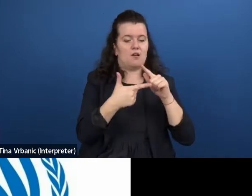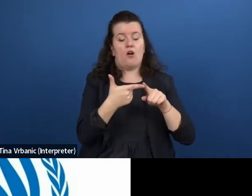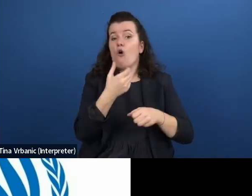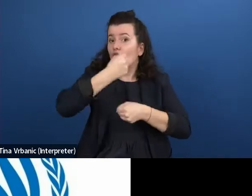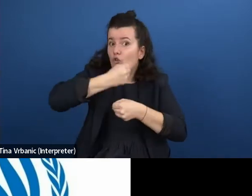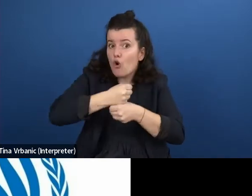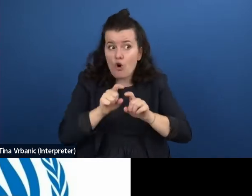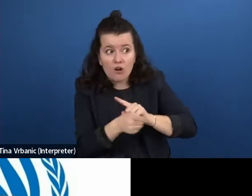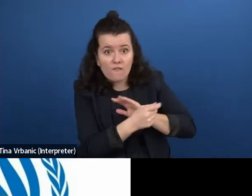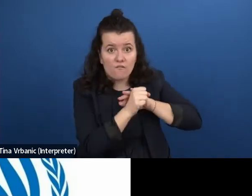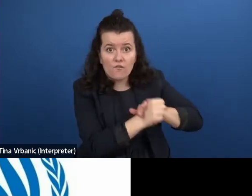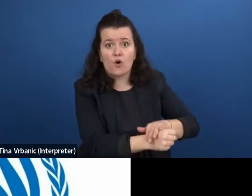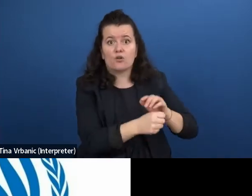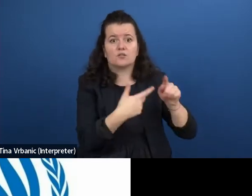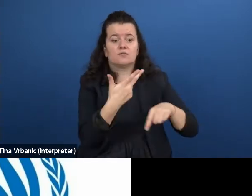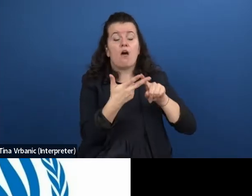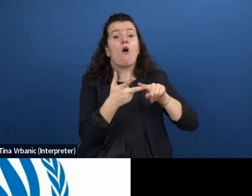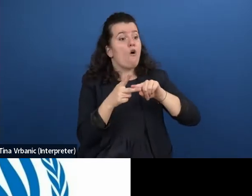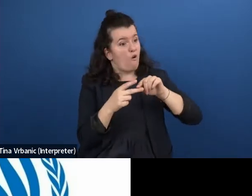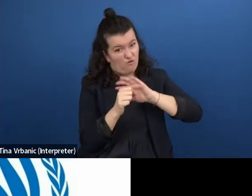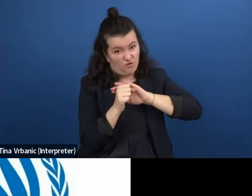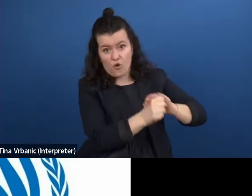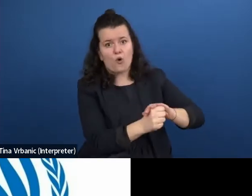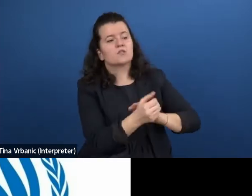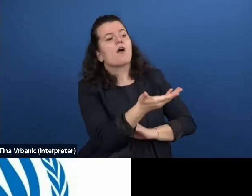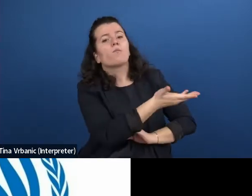exploitation in begging, forced criminality.